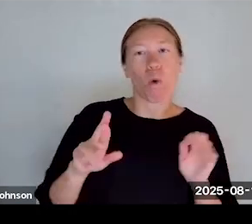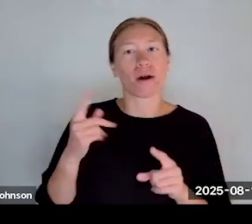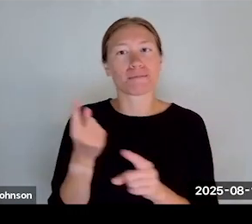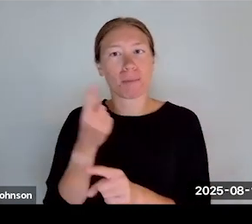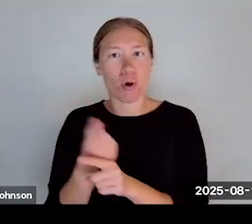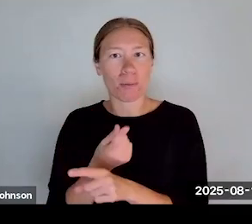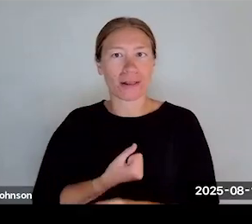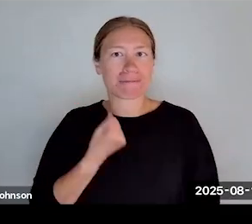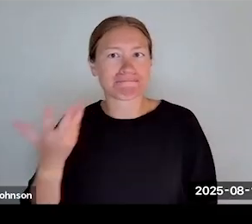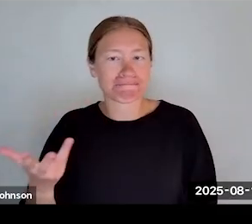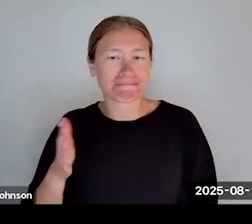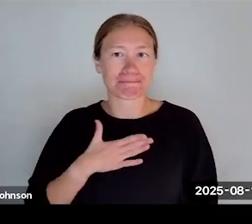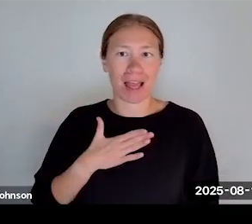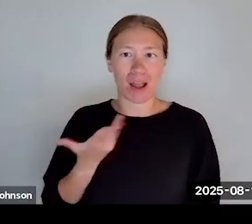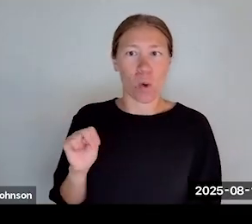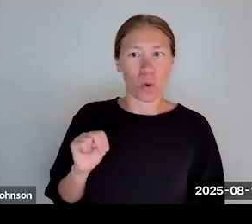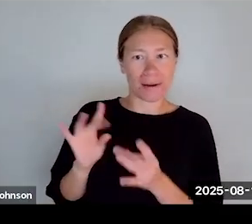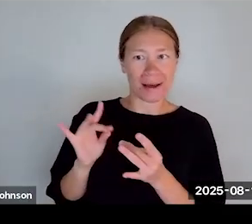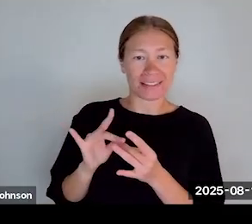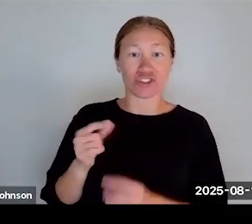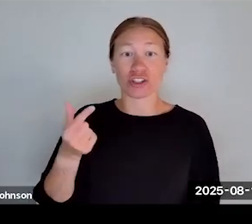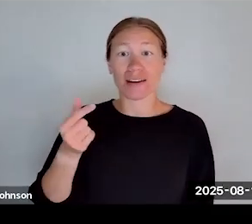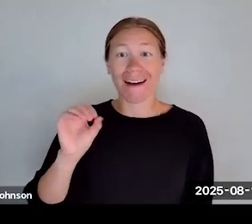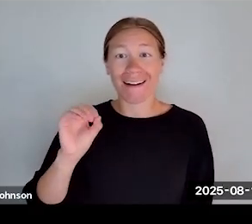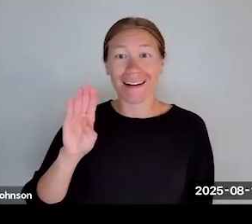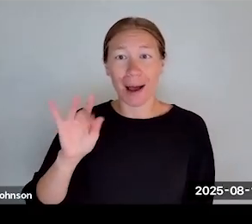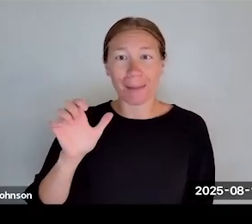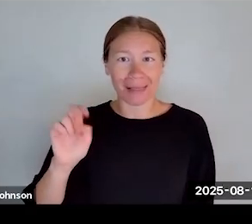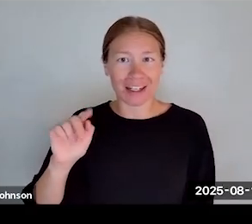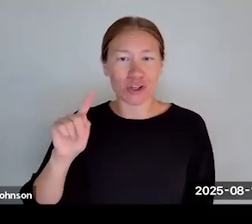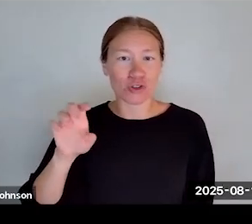Goblin Tools has a program called the Judge, which can help you decipher messages